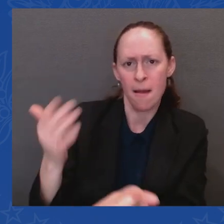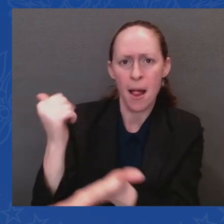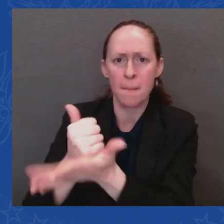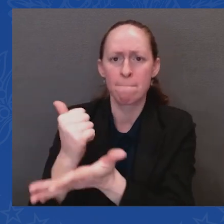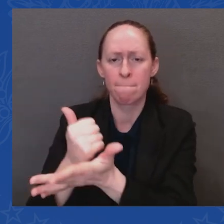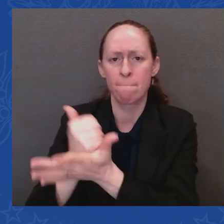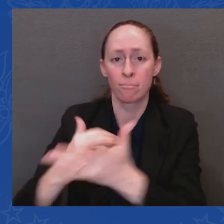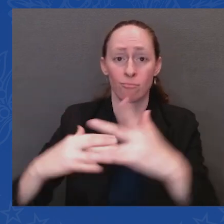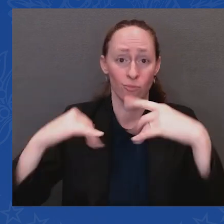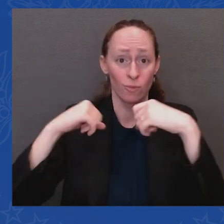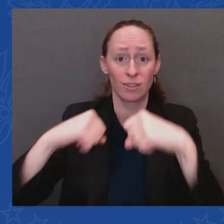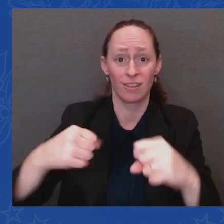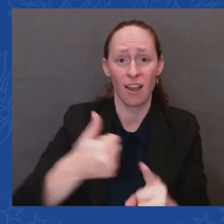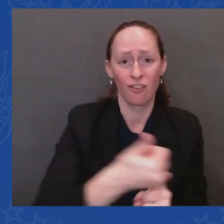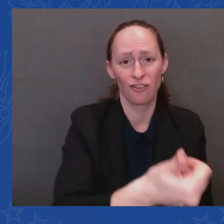As the English poet John Milton wrote,